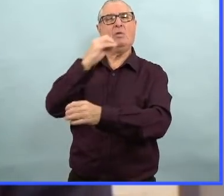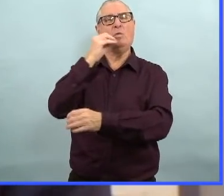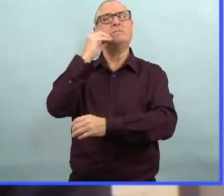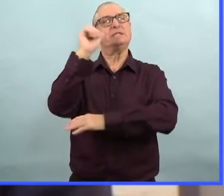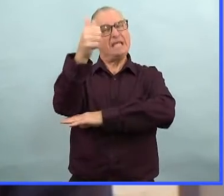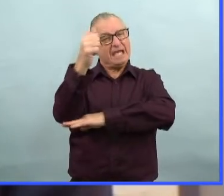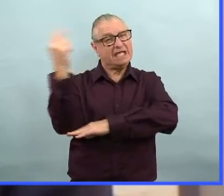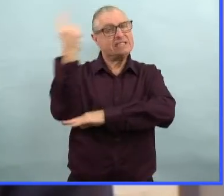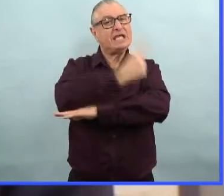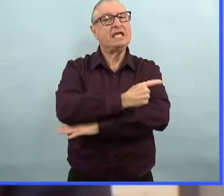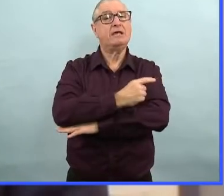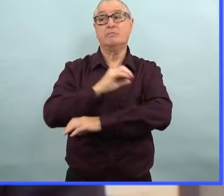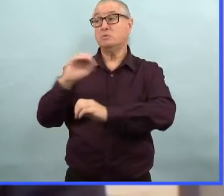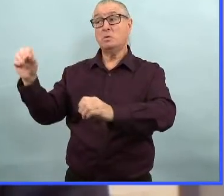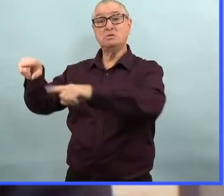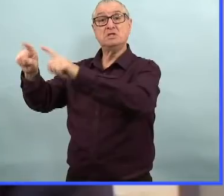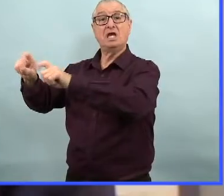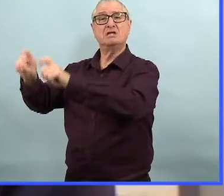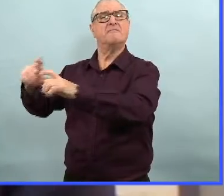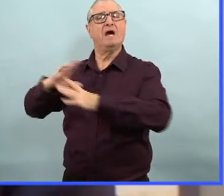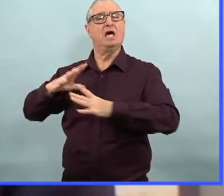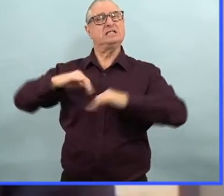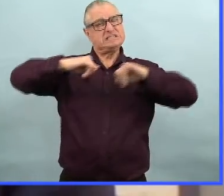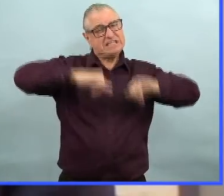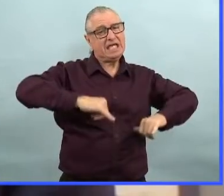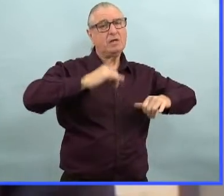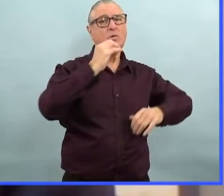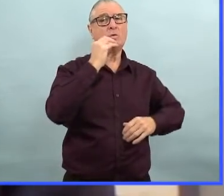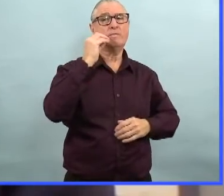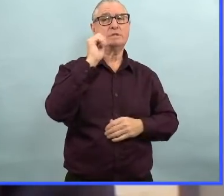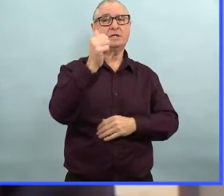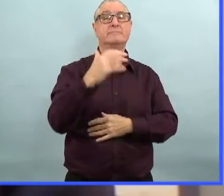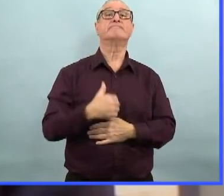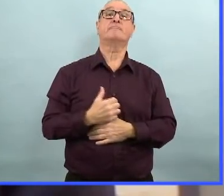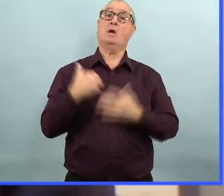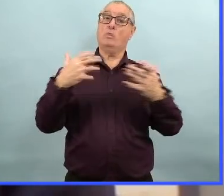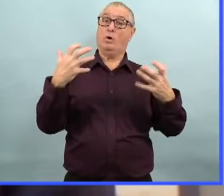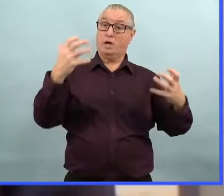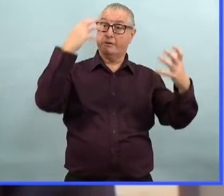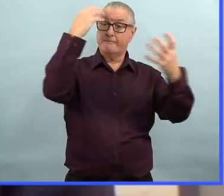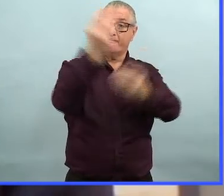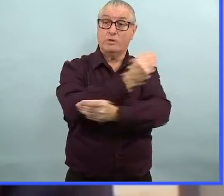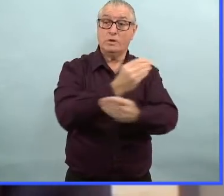some of this rapid testing some of this messaging is going to try to help with that we